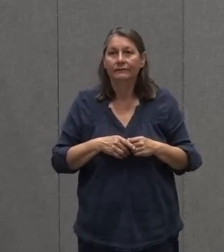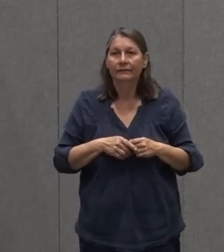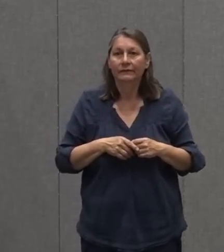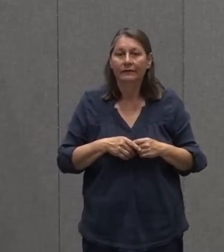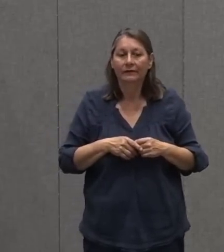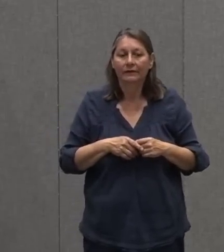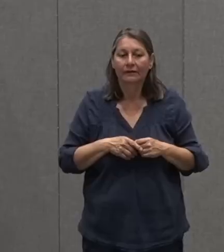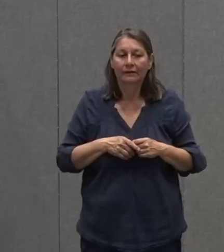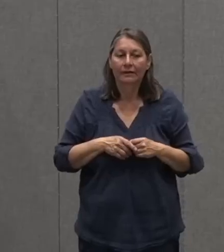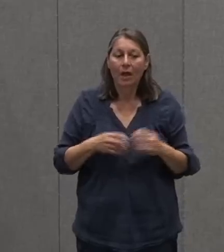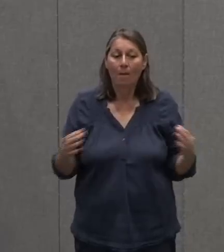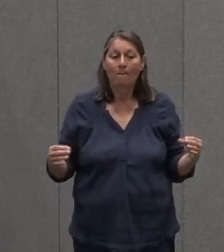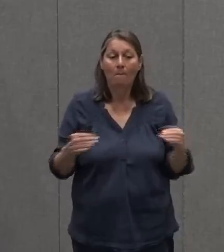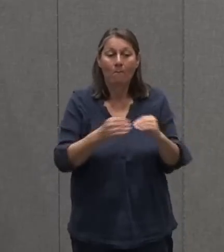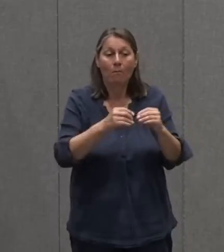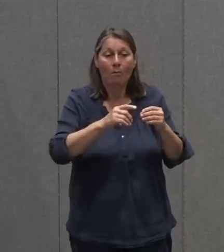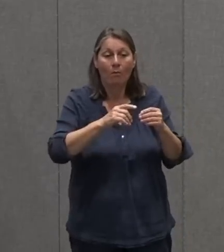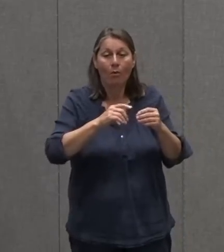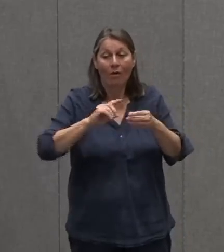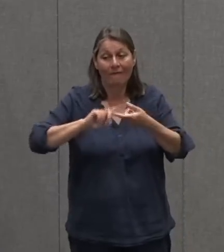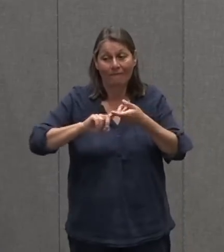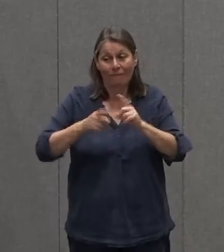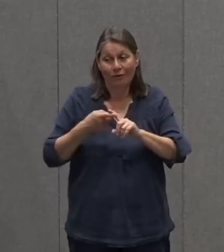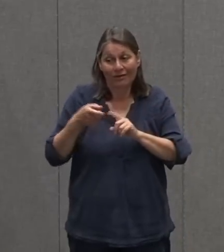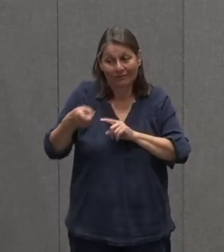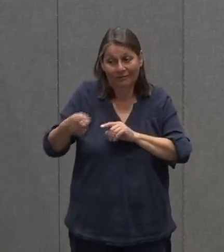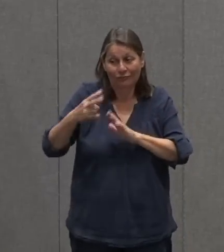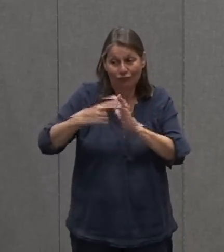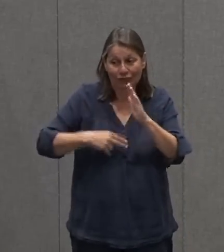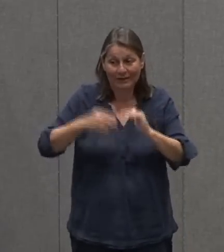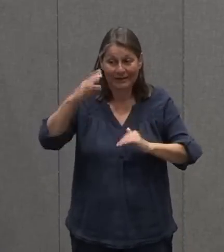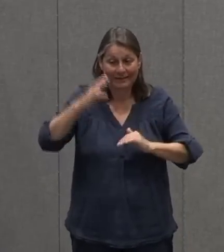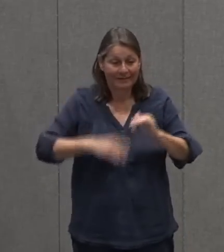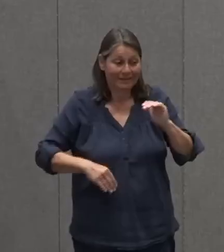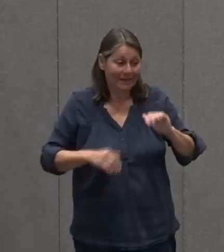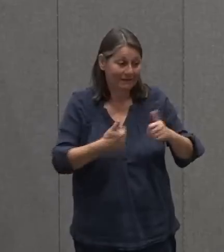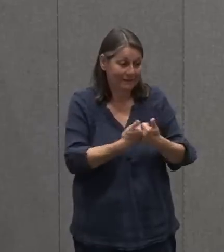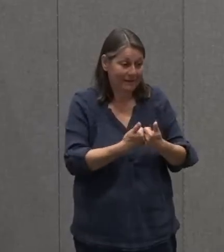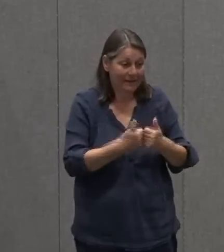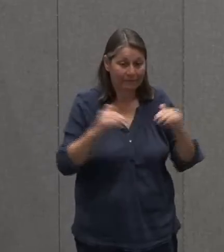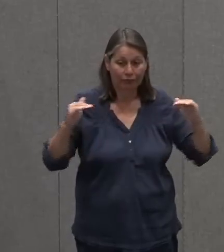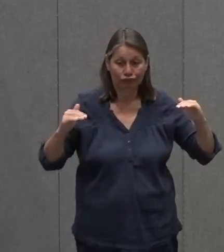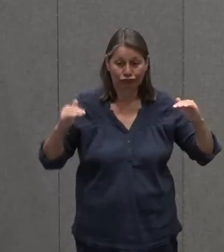There were more friends reading books than playing board games. What changed?